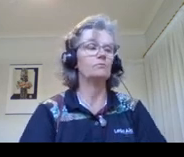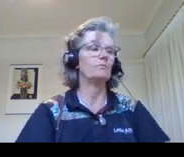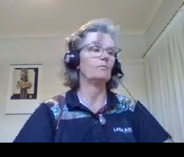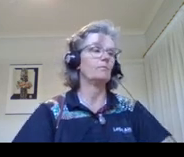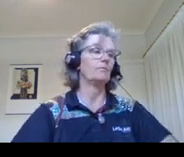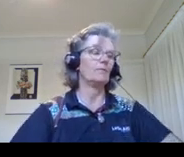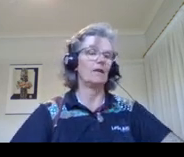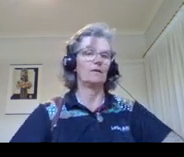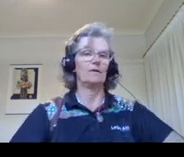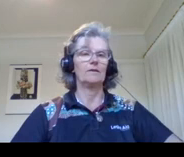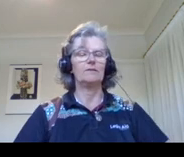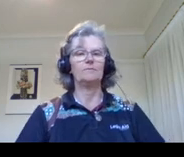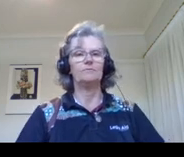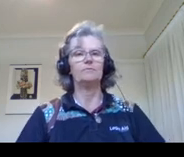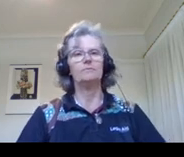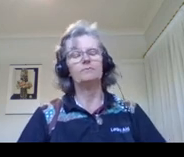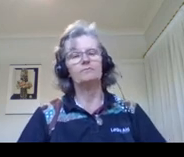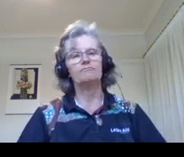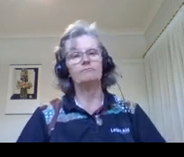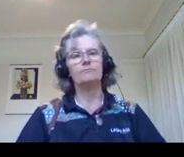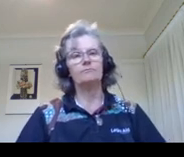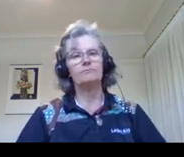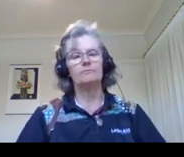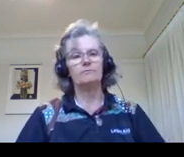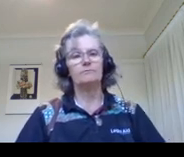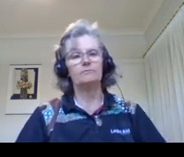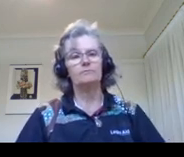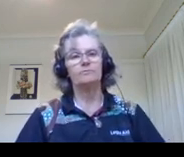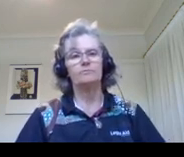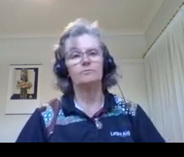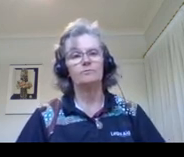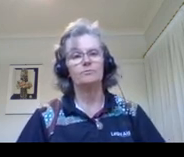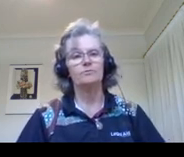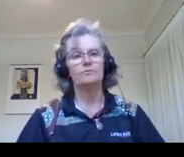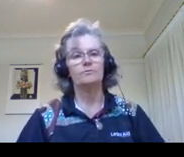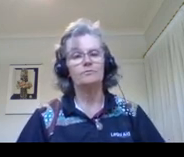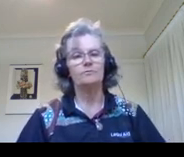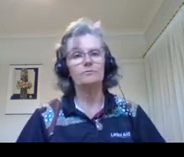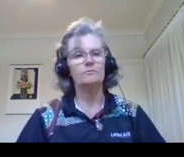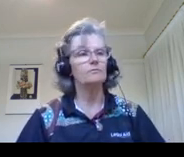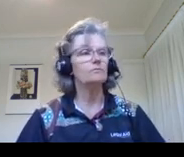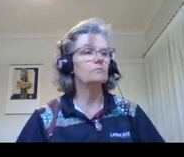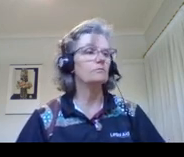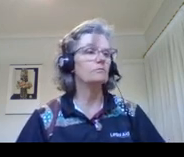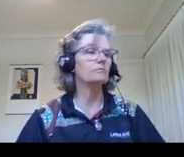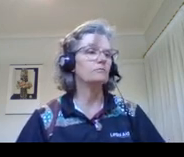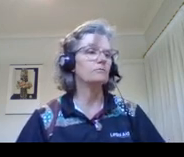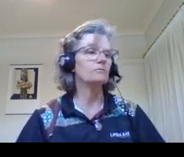and then the other thing that I’d say is and the DHL one is one that I’ve received a few times and